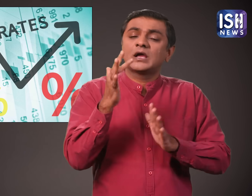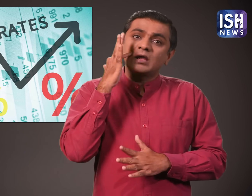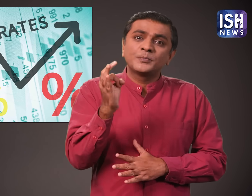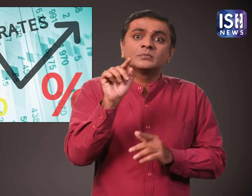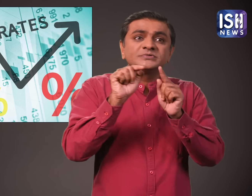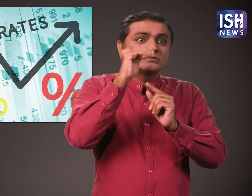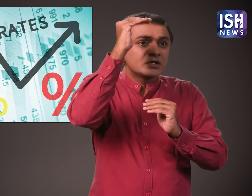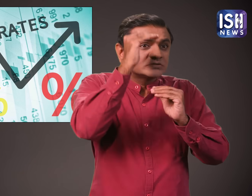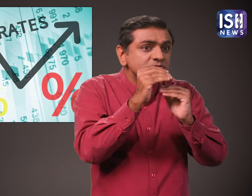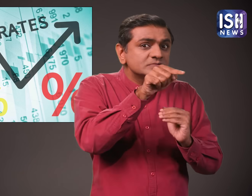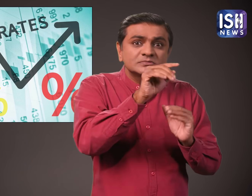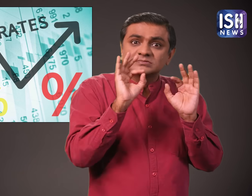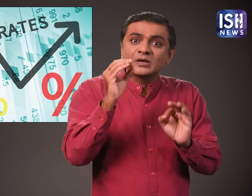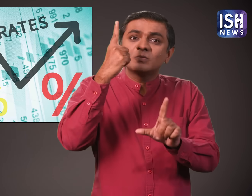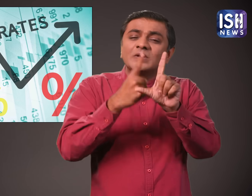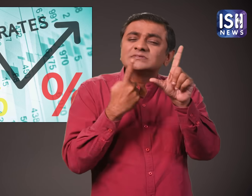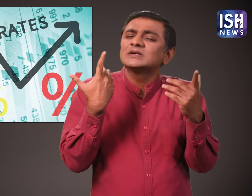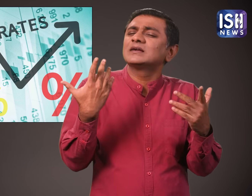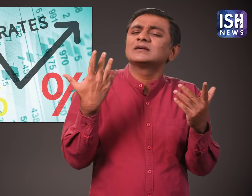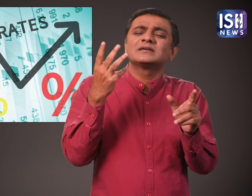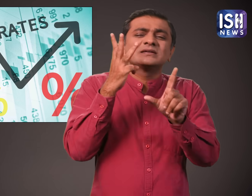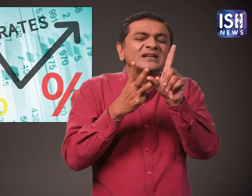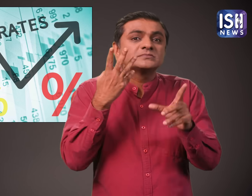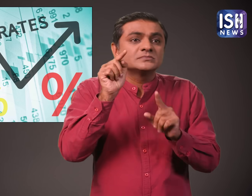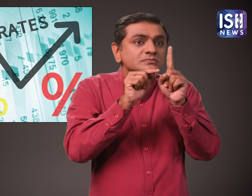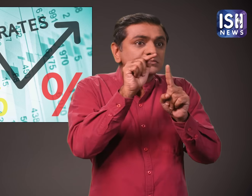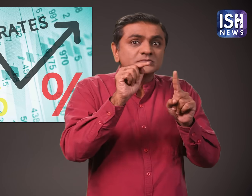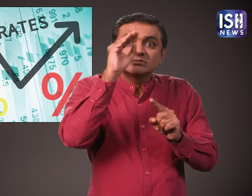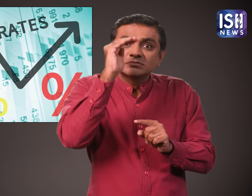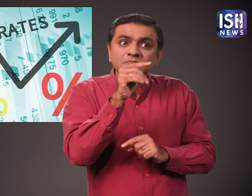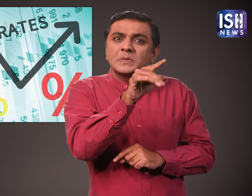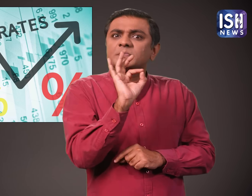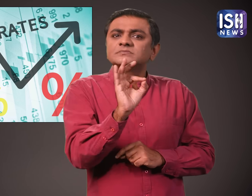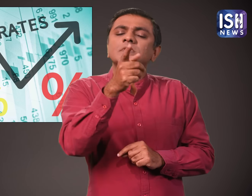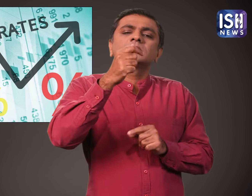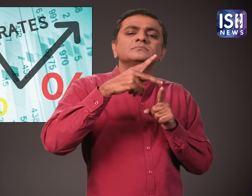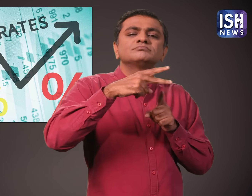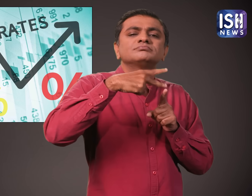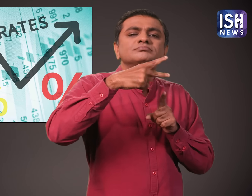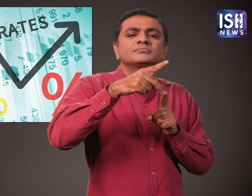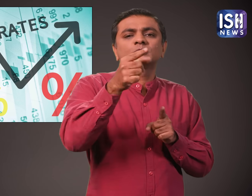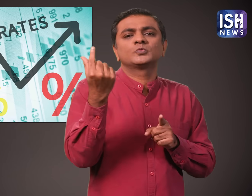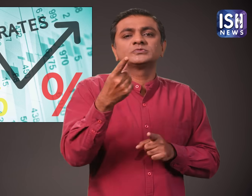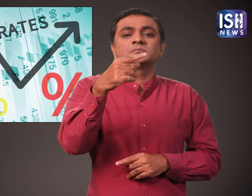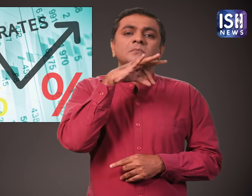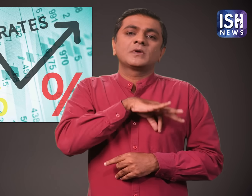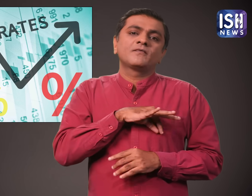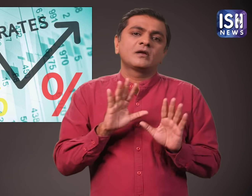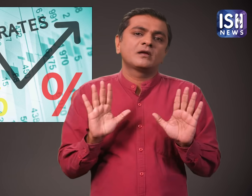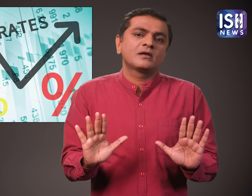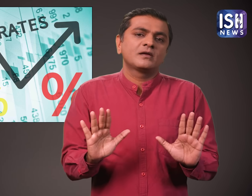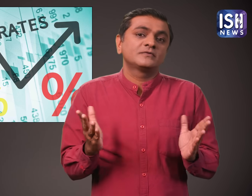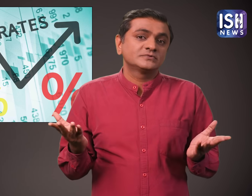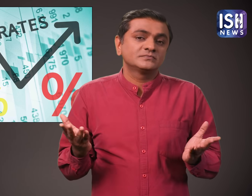So, choosing lower interest rates whether for one year or three, can be beneficial.